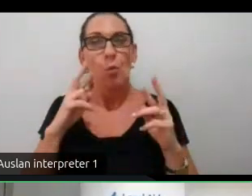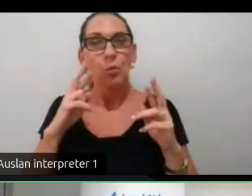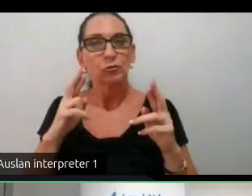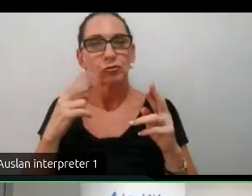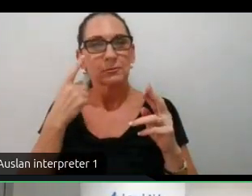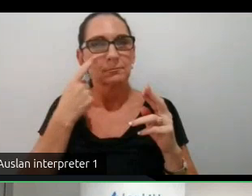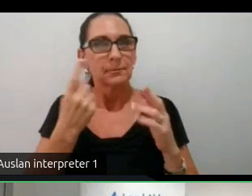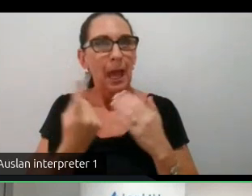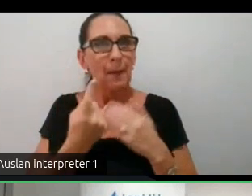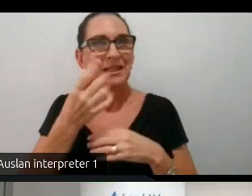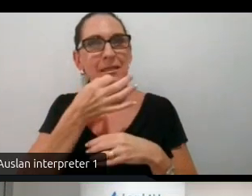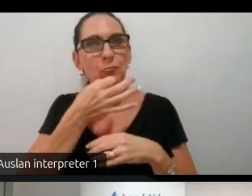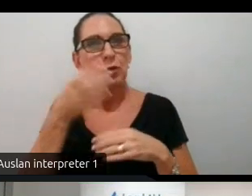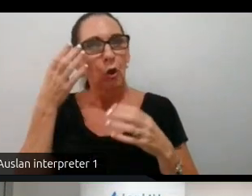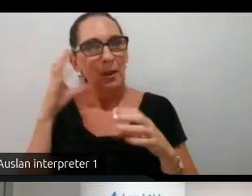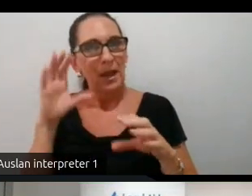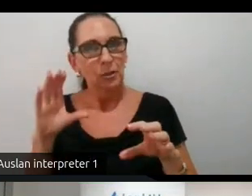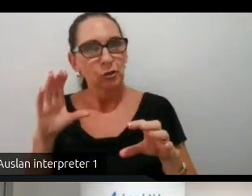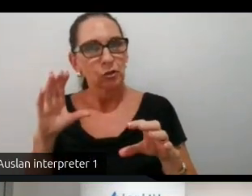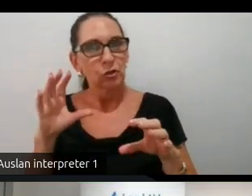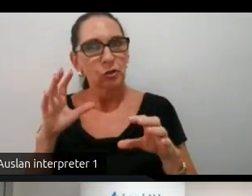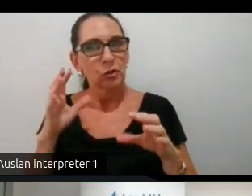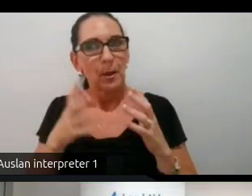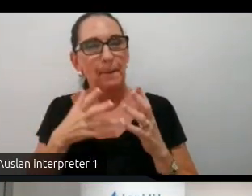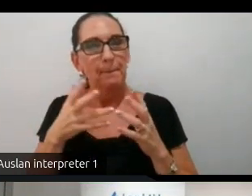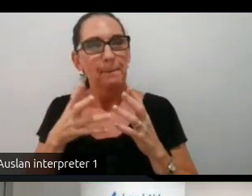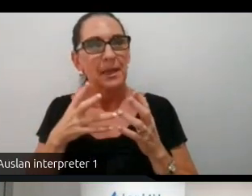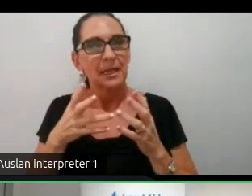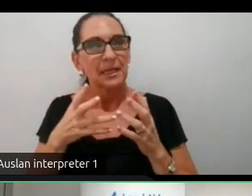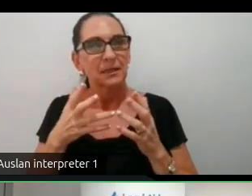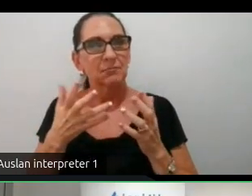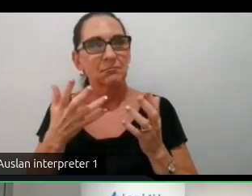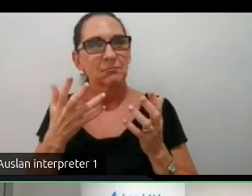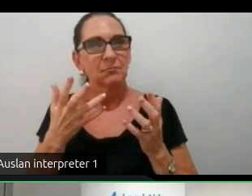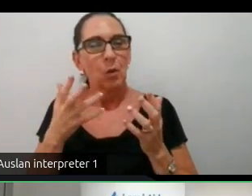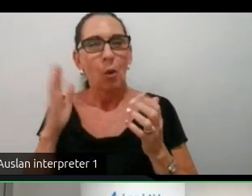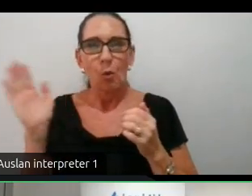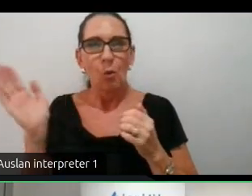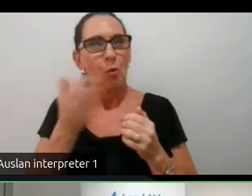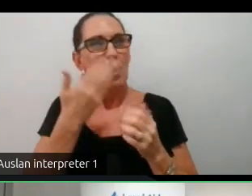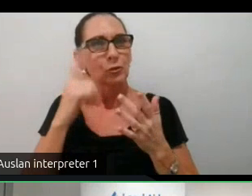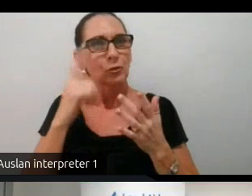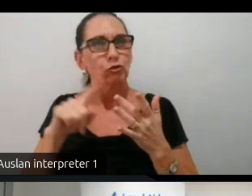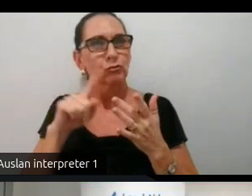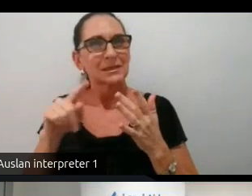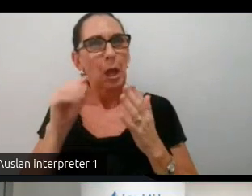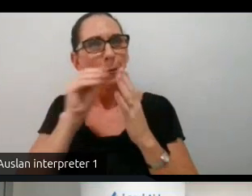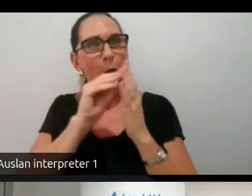to see happen with temporary accommodation is that it's in every insurance policy that I've